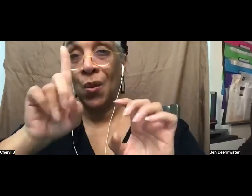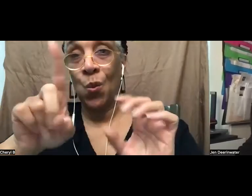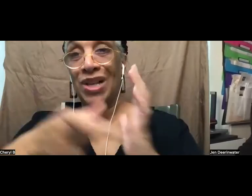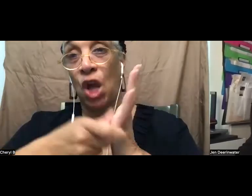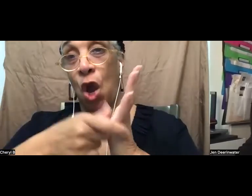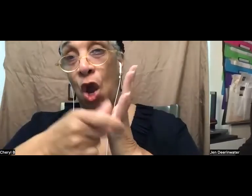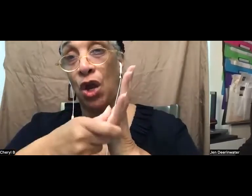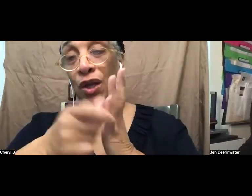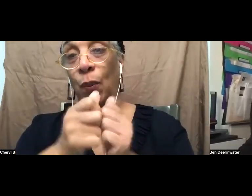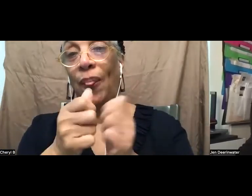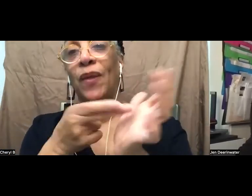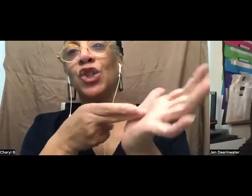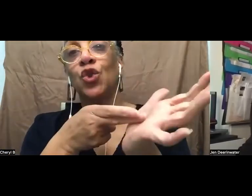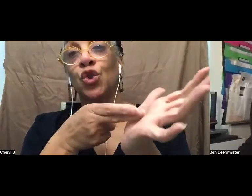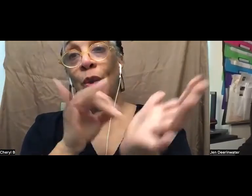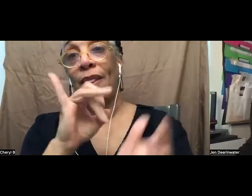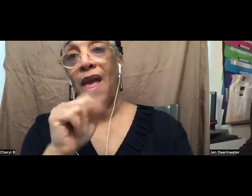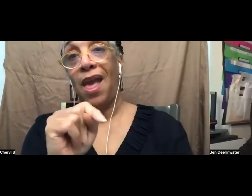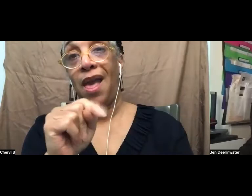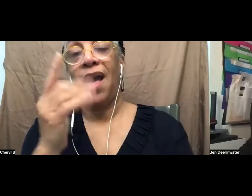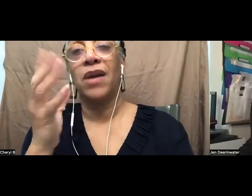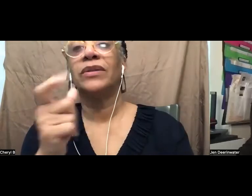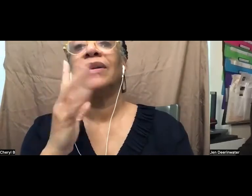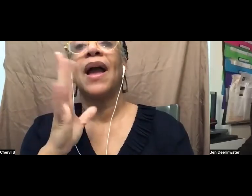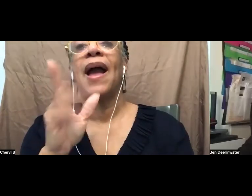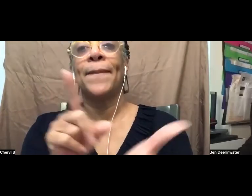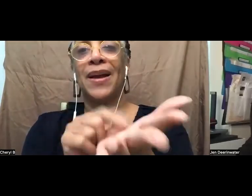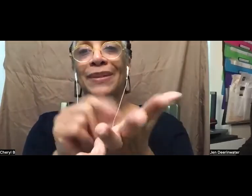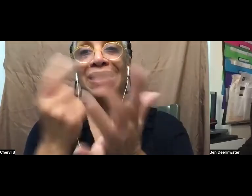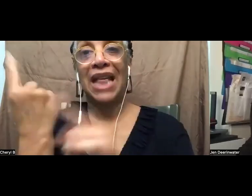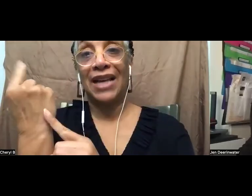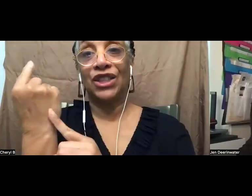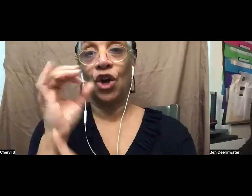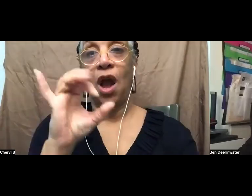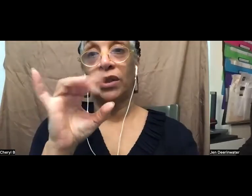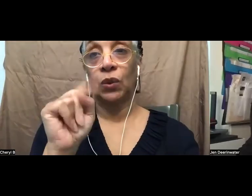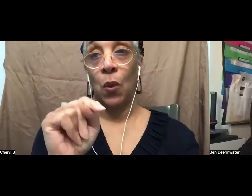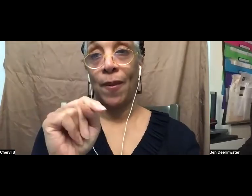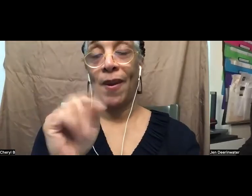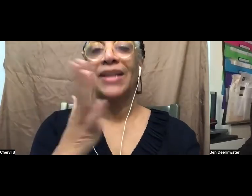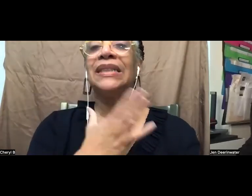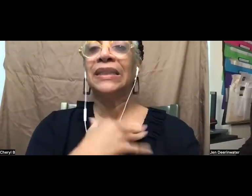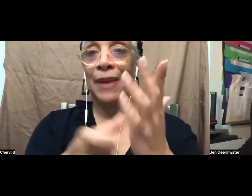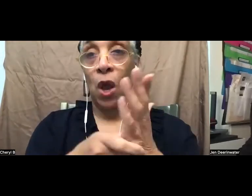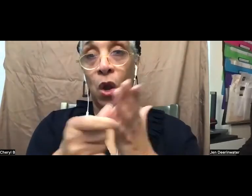that I published last year in October. It is also my article in the Indigenous issue